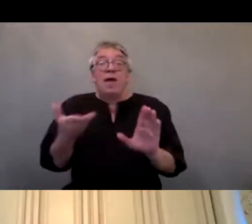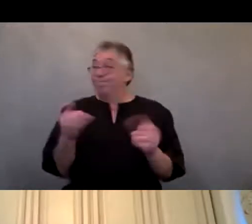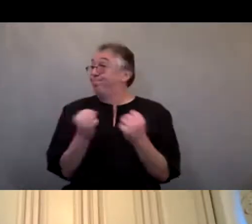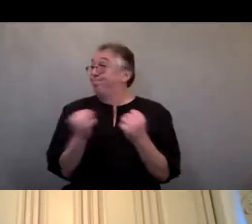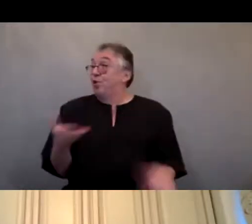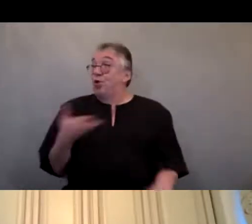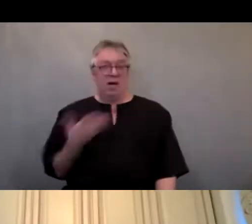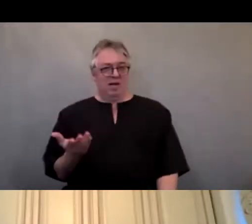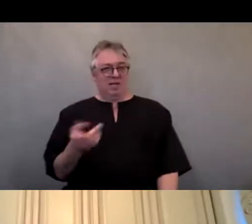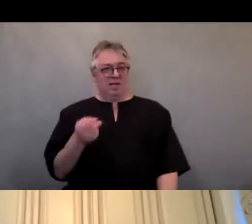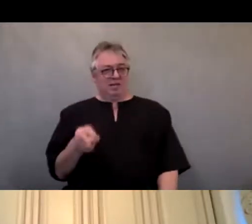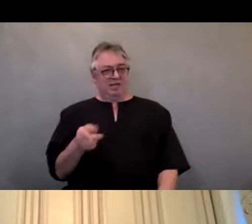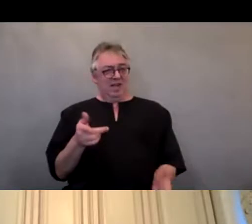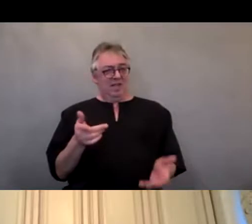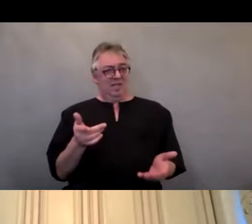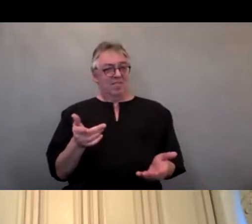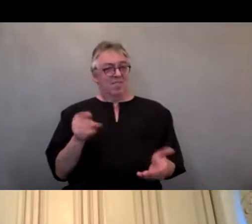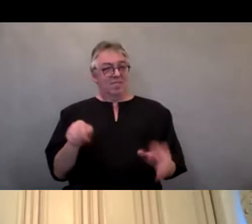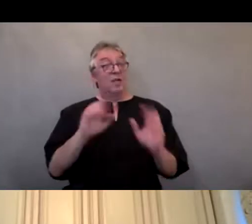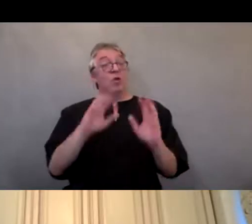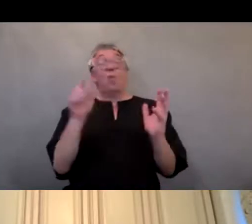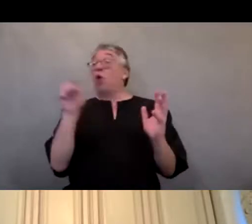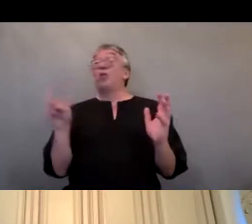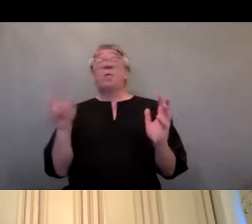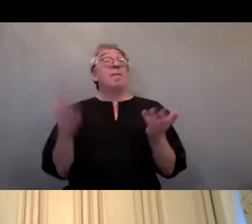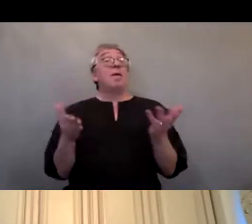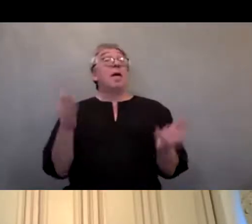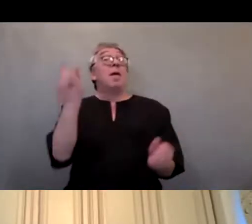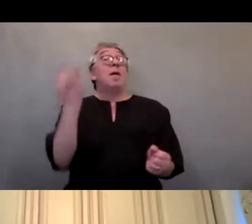of the package. We should be advocating around the world to make